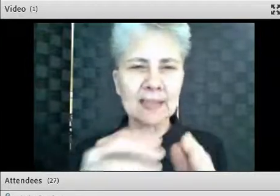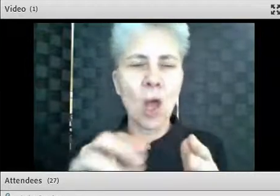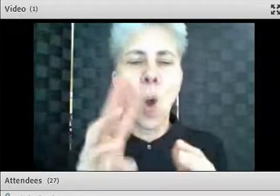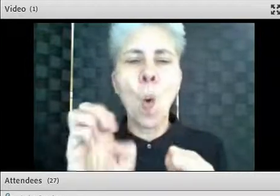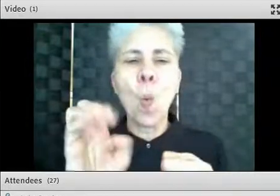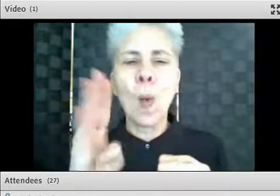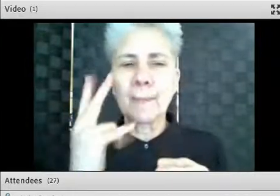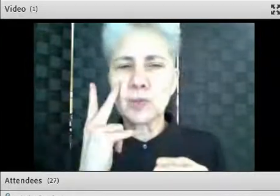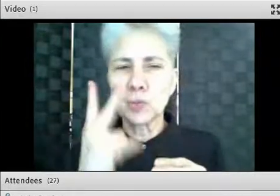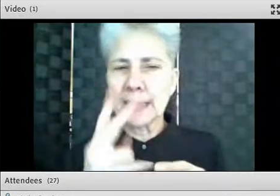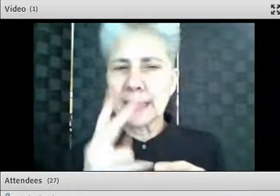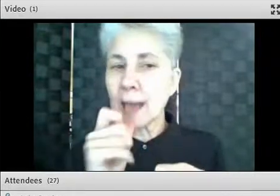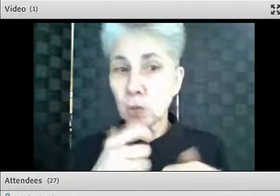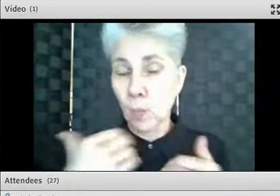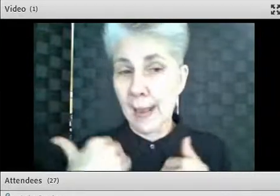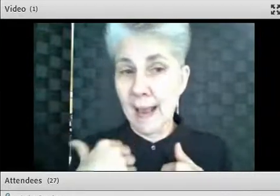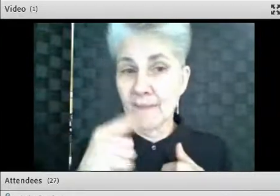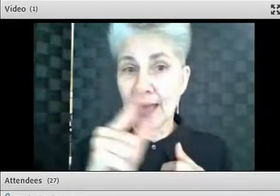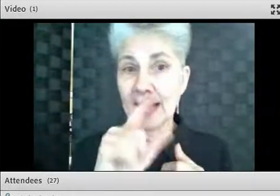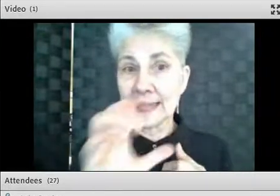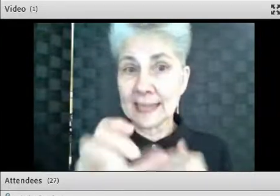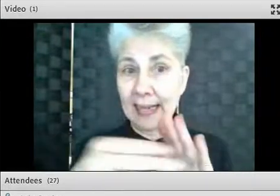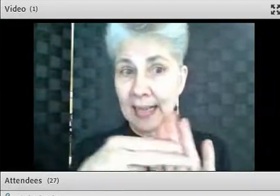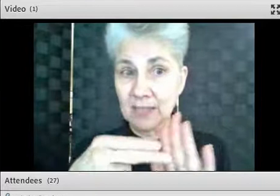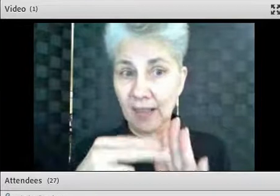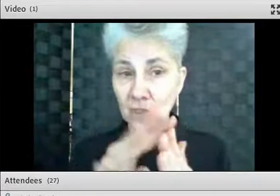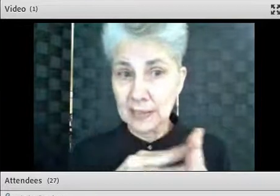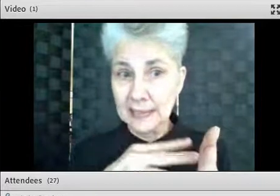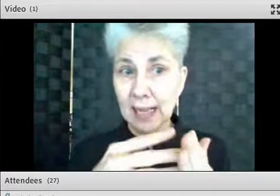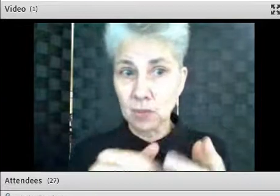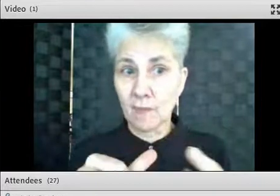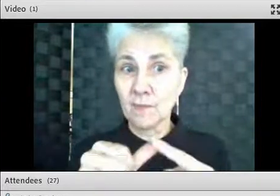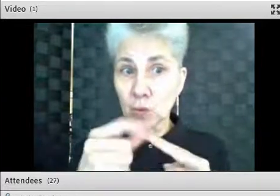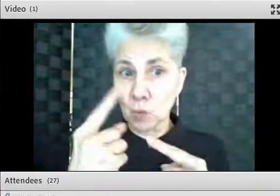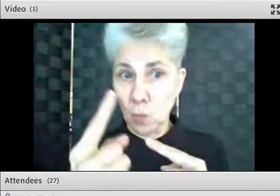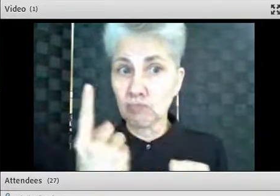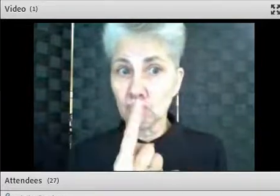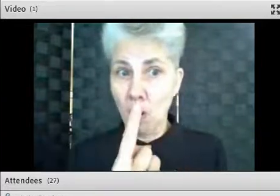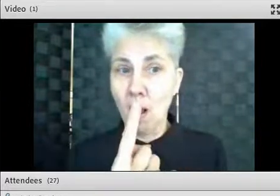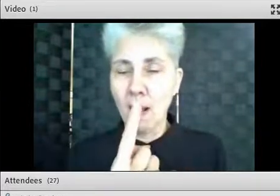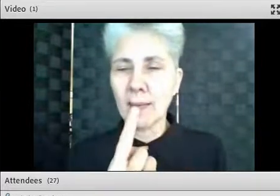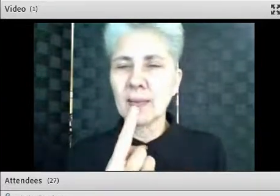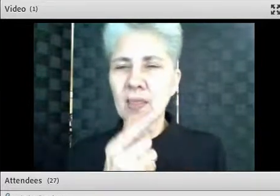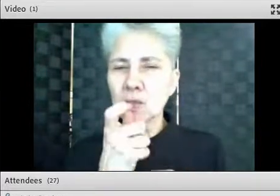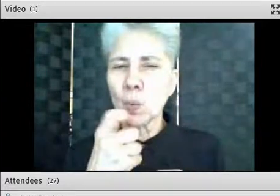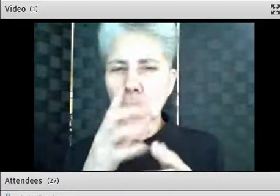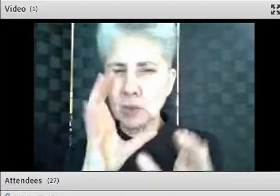As you can see here, not only do we have the LC classification schedules, which is the first one, right, this is if we want to search